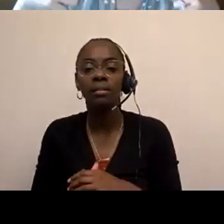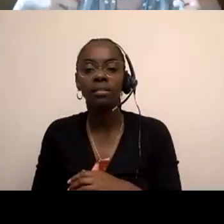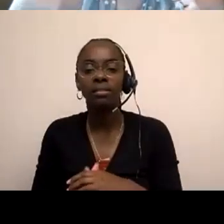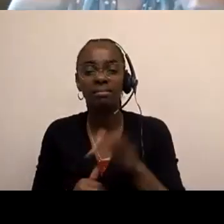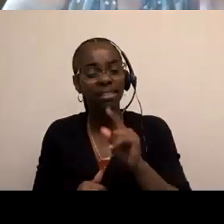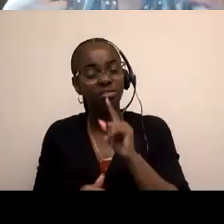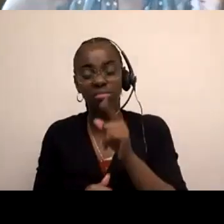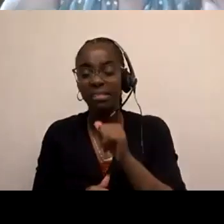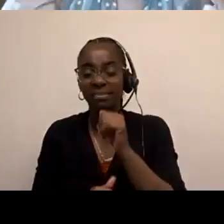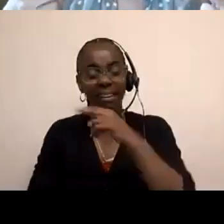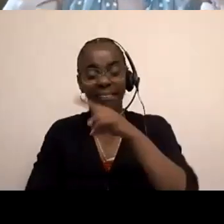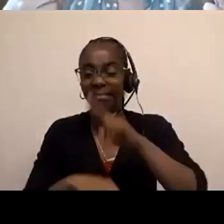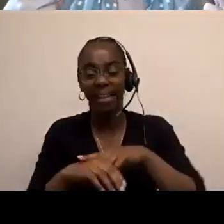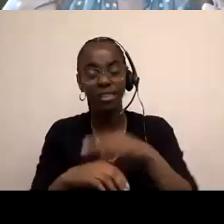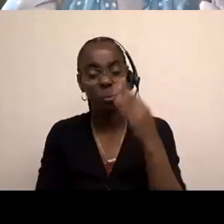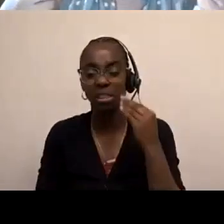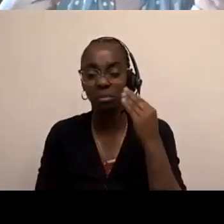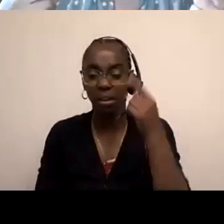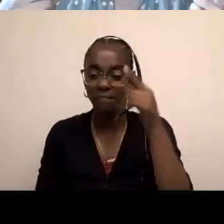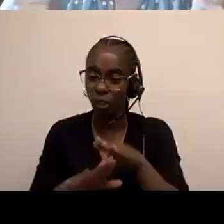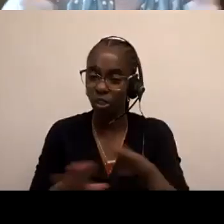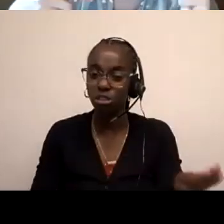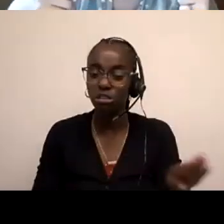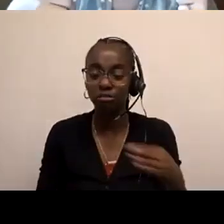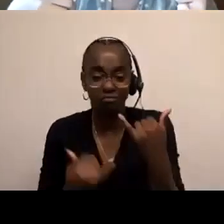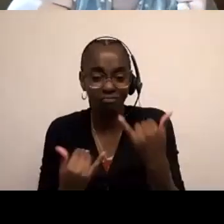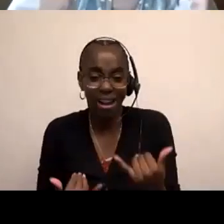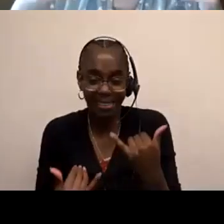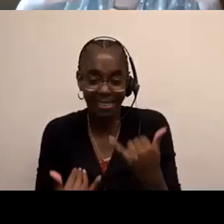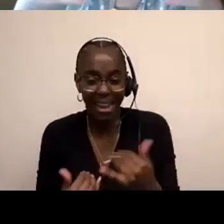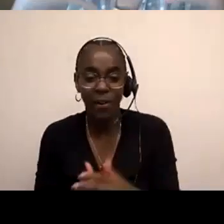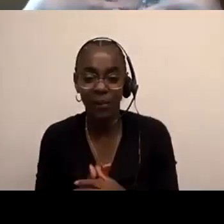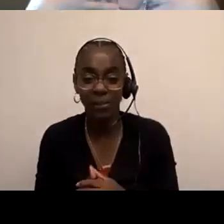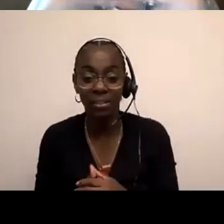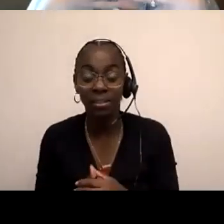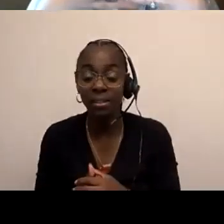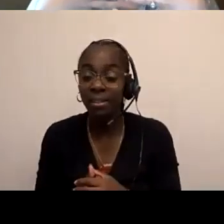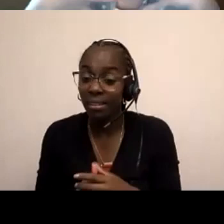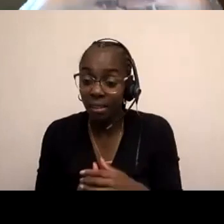UNNATURAL EXPERIENCE THAT KIDS ARE GOING THOUGH RIGHT NOW. EVEN THOUGH WE'RE HERE ALL THE